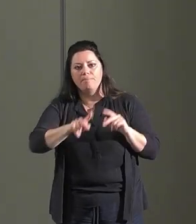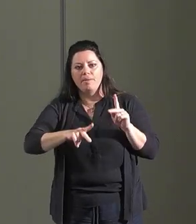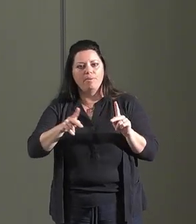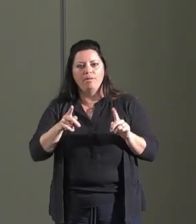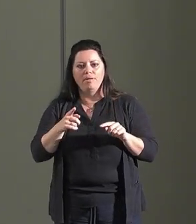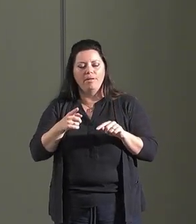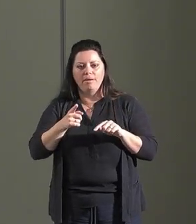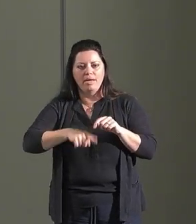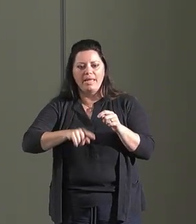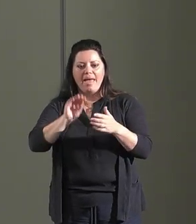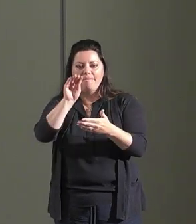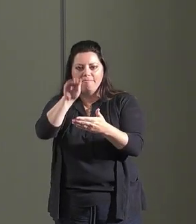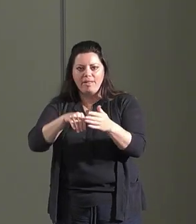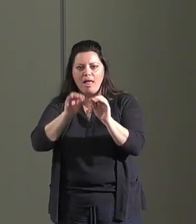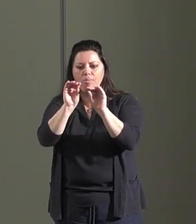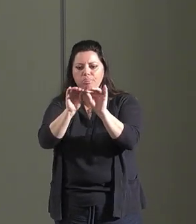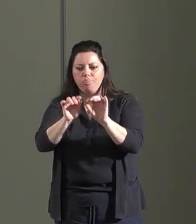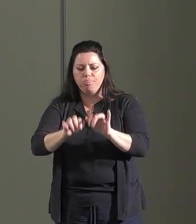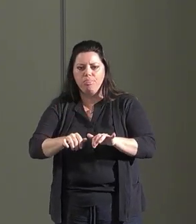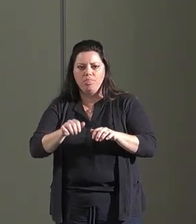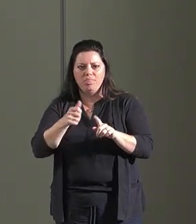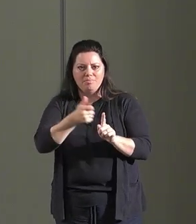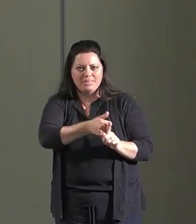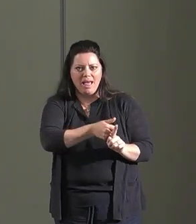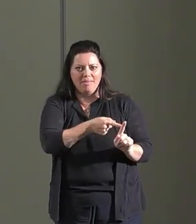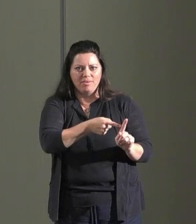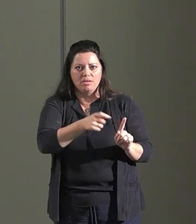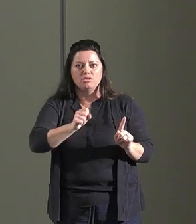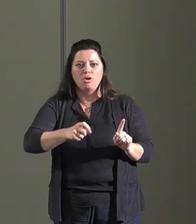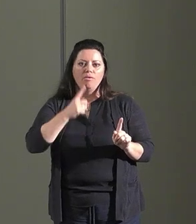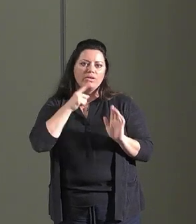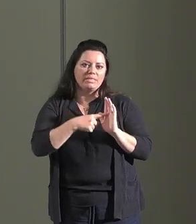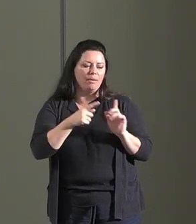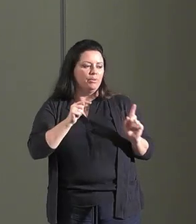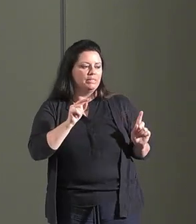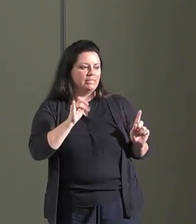fill out the forms for themselves so someone like Tiffany or a caregiver will fill it out